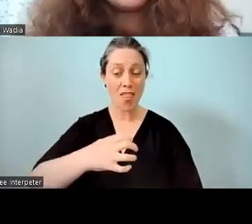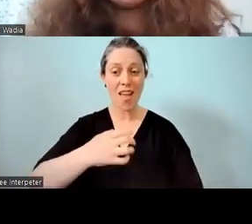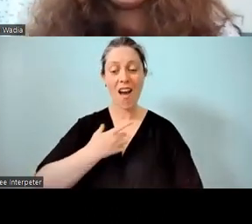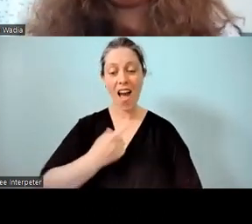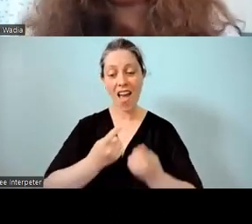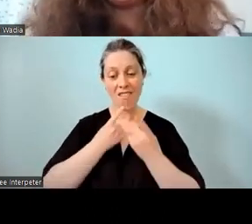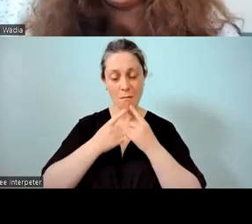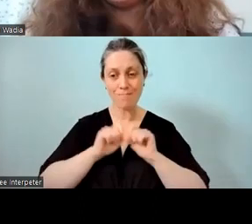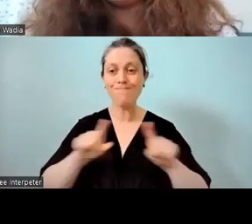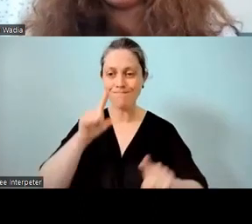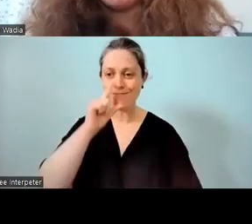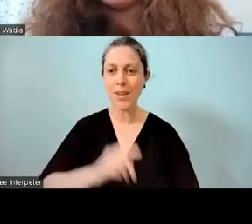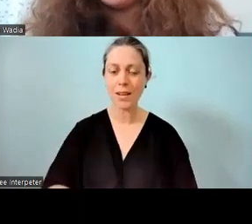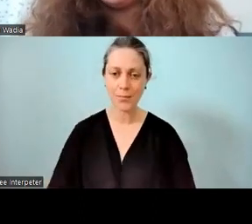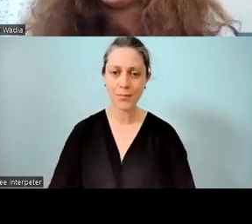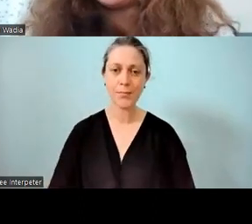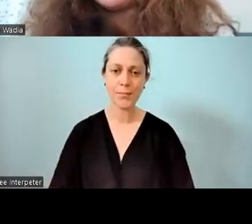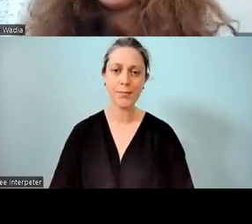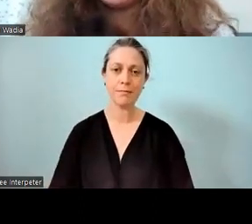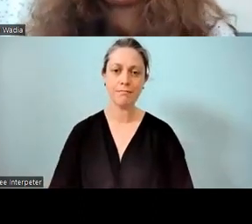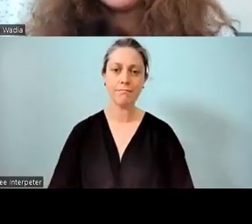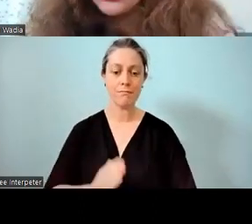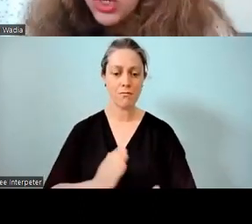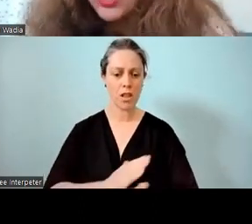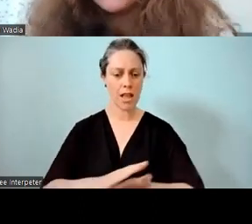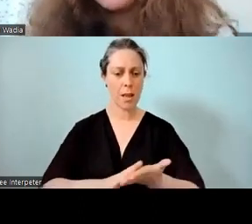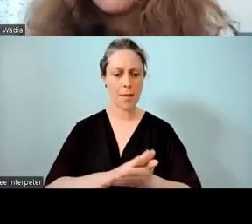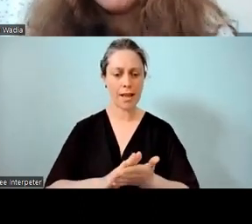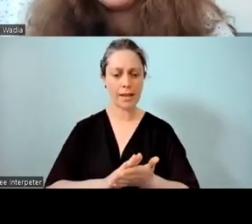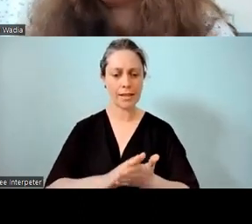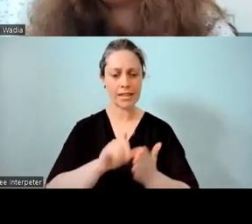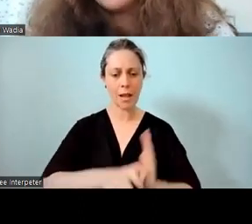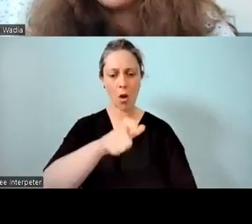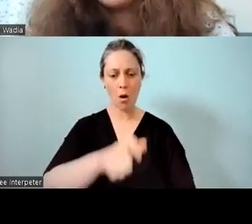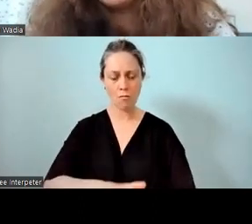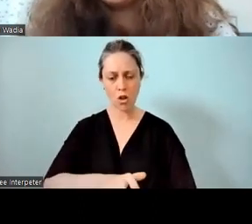And it is really about upholding the disabled person, the child, their families, mana,